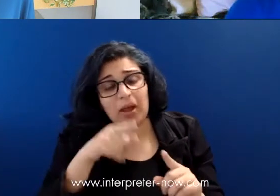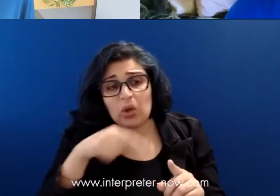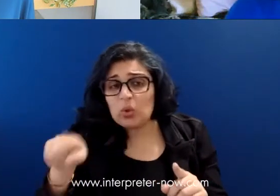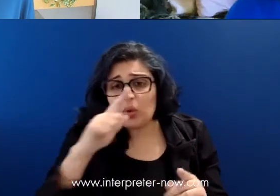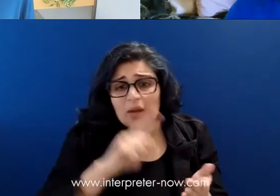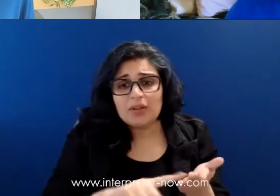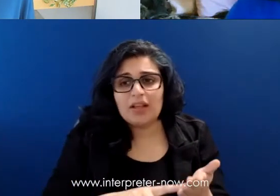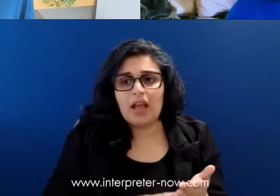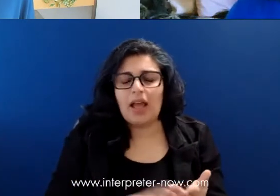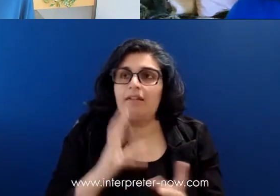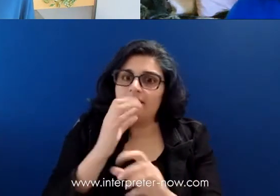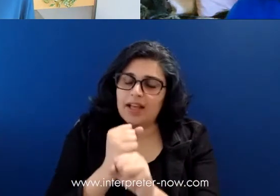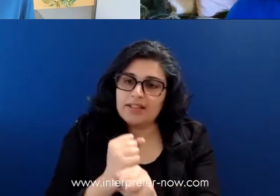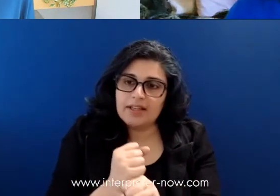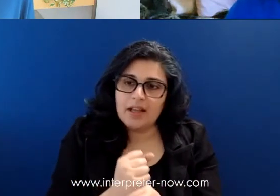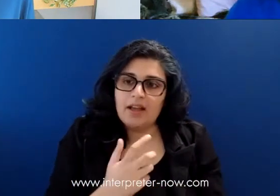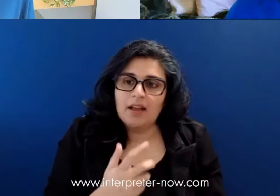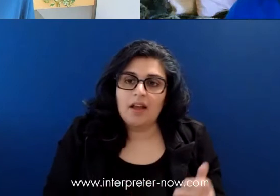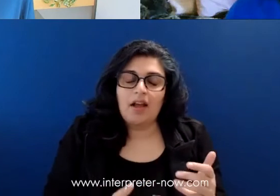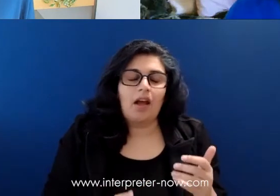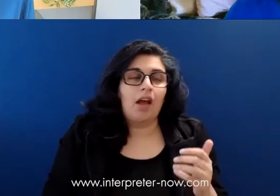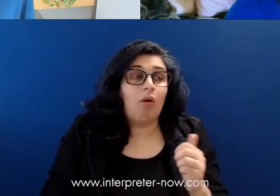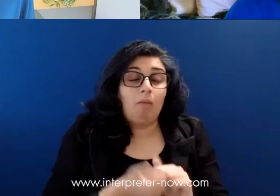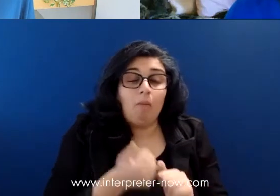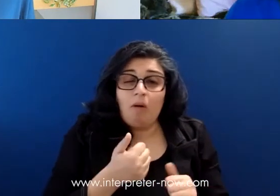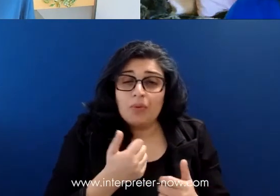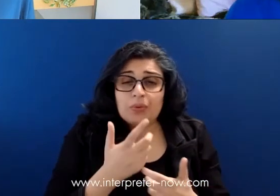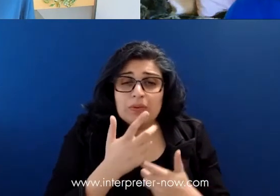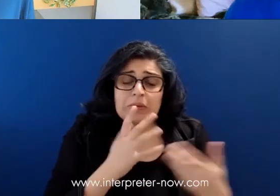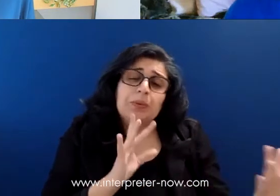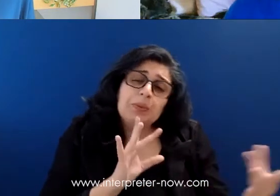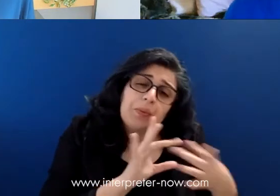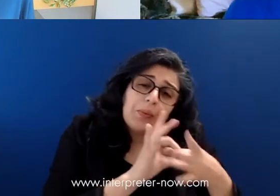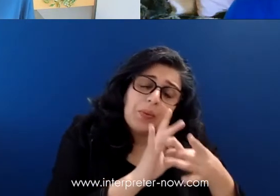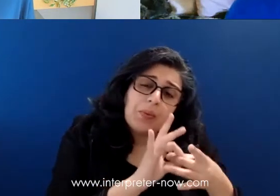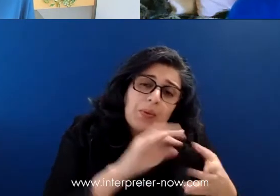What's fascinating is one of the most meaningful responses I had from somebody who I didn't